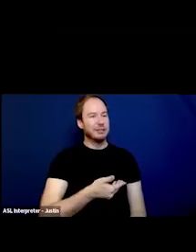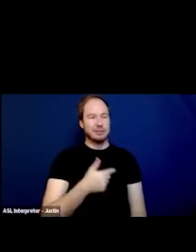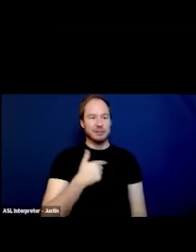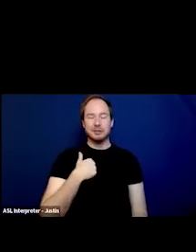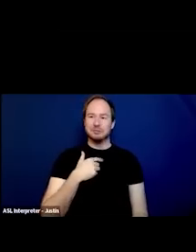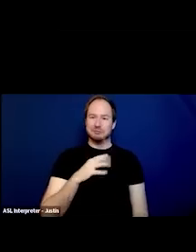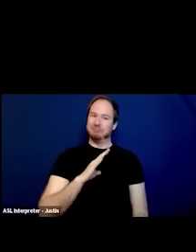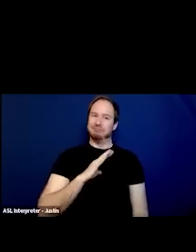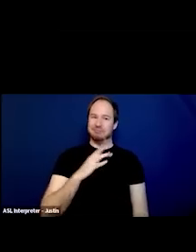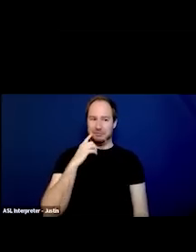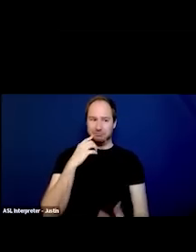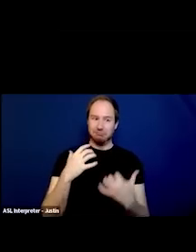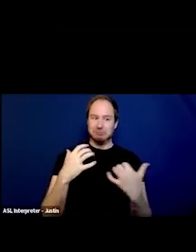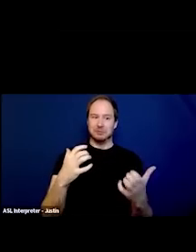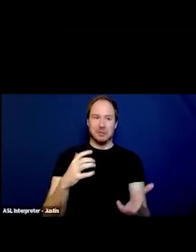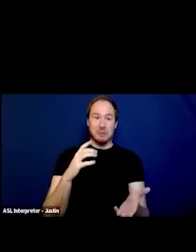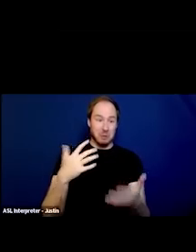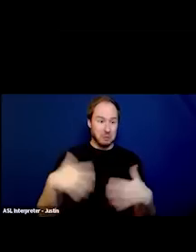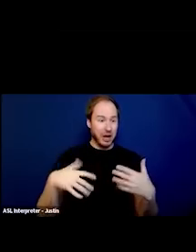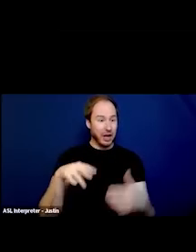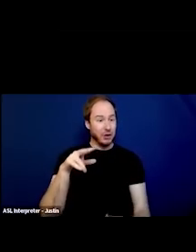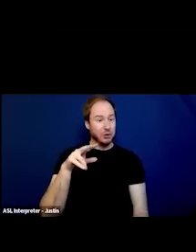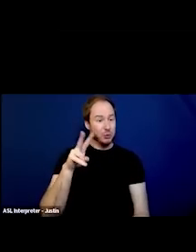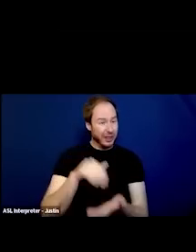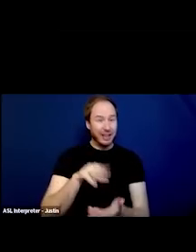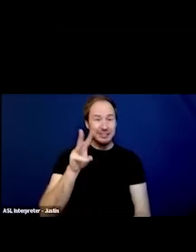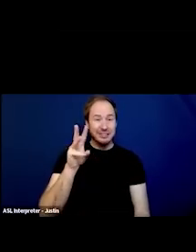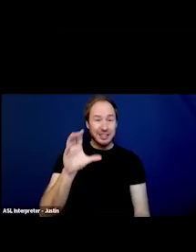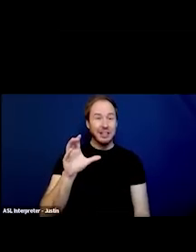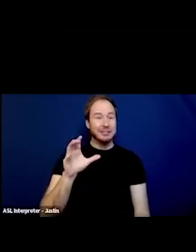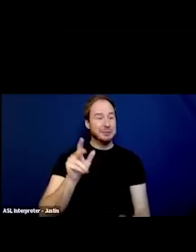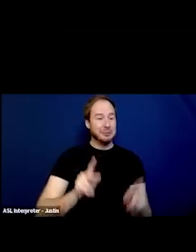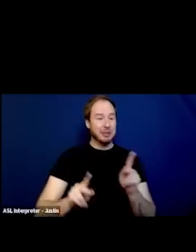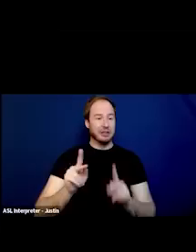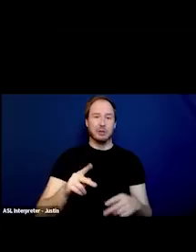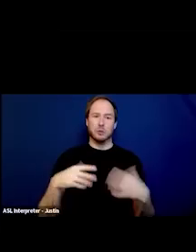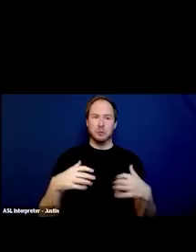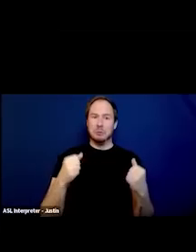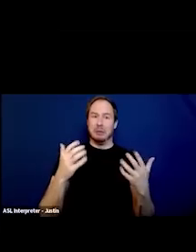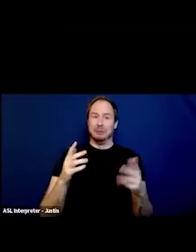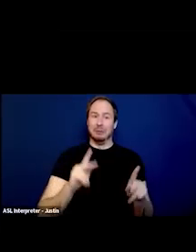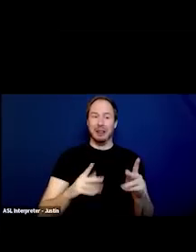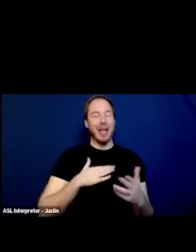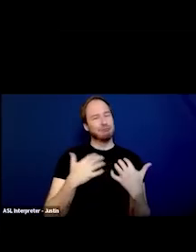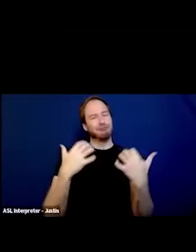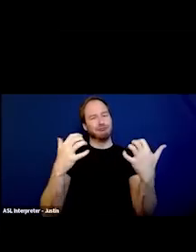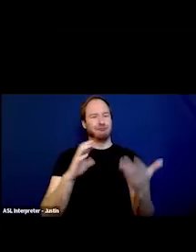how many people have shown up to... Wow. 2,600 people, it's a lot of people. Glad you're all here today.